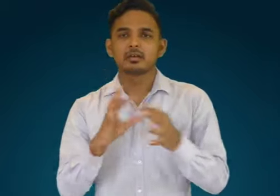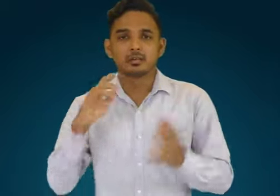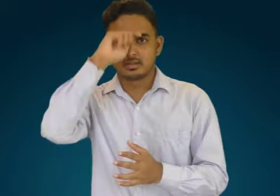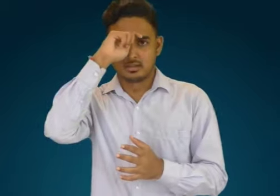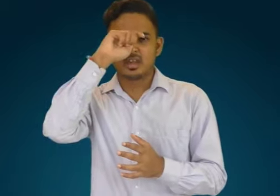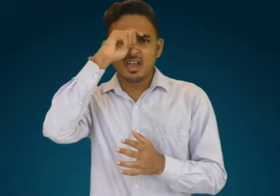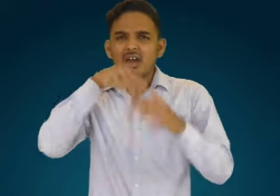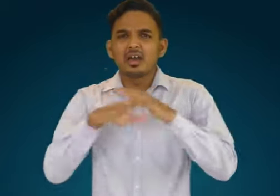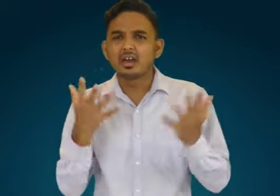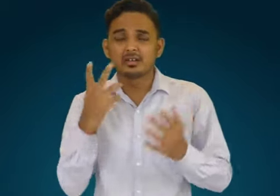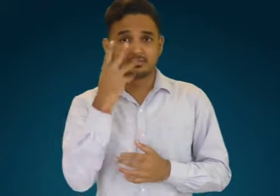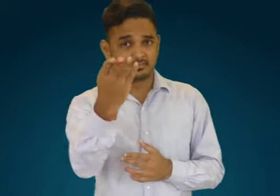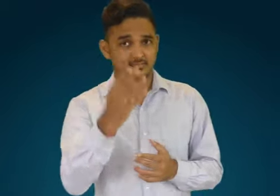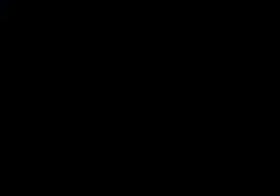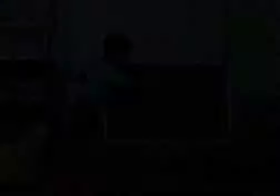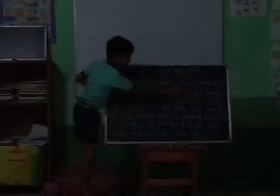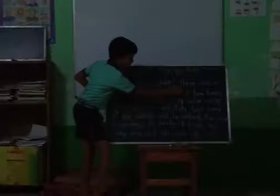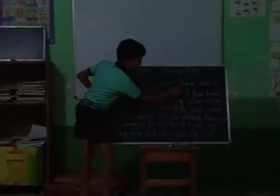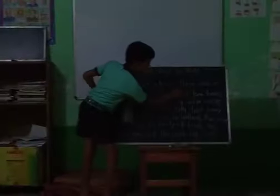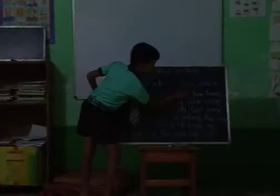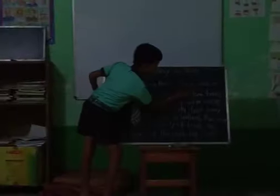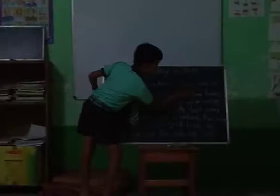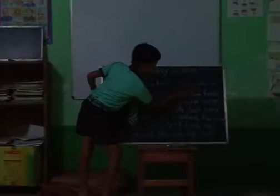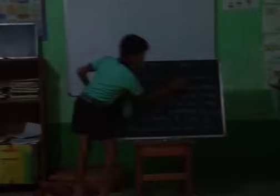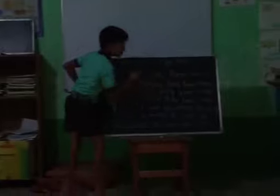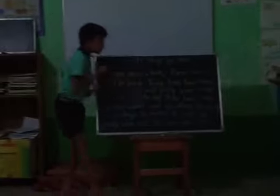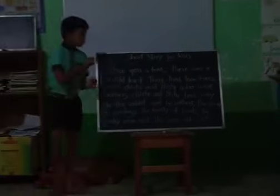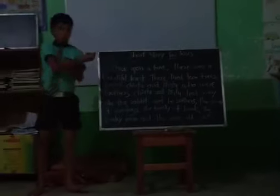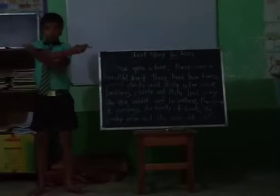these are really exciting strategies to enable students to utilize ict in making